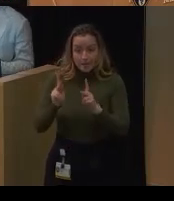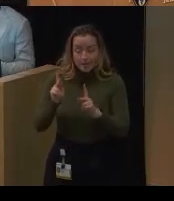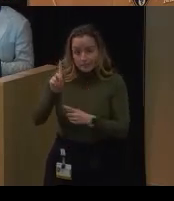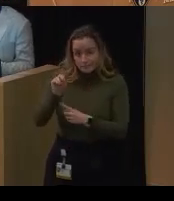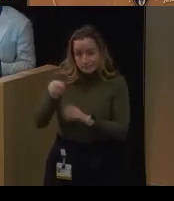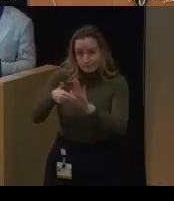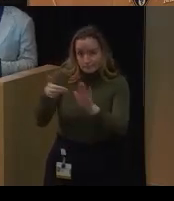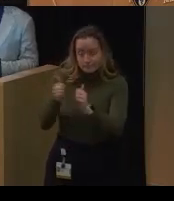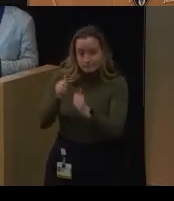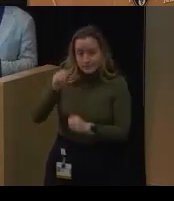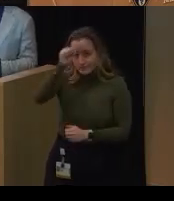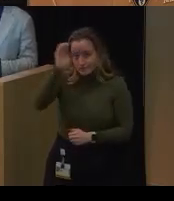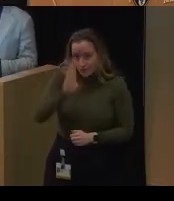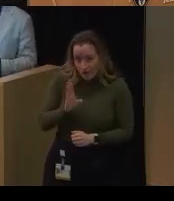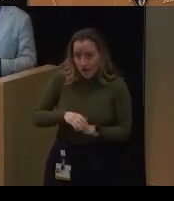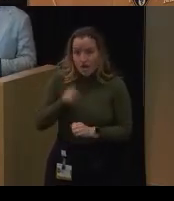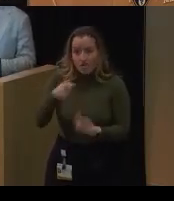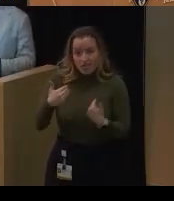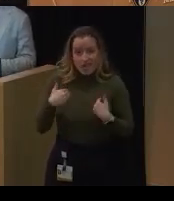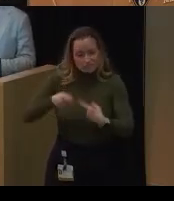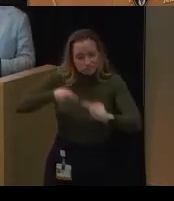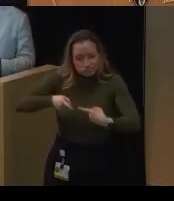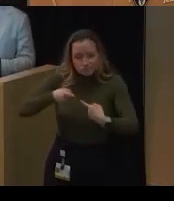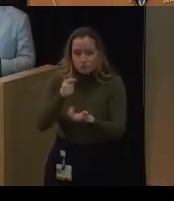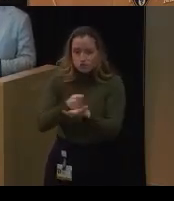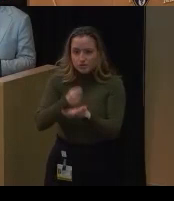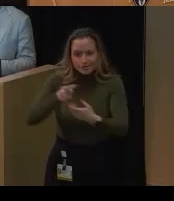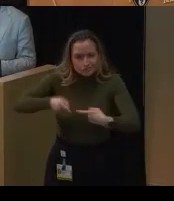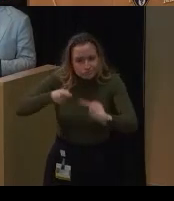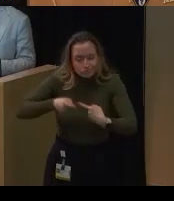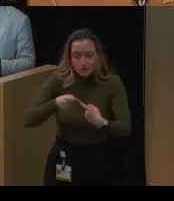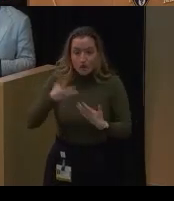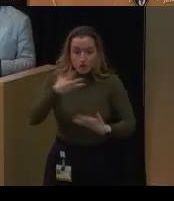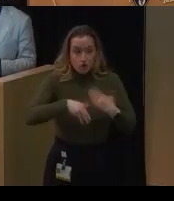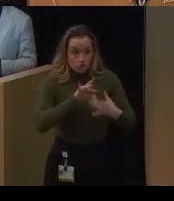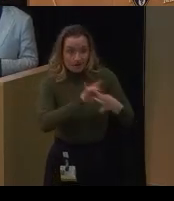persistent and treatment resistant difficulties related to social connection it's harder for